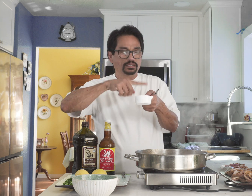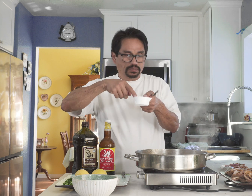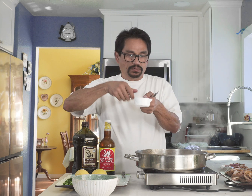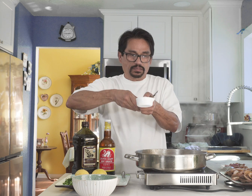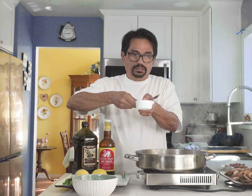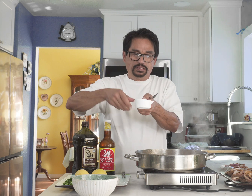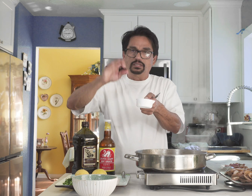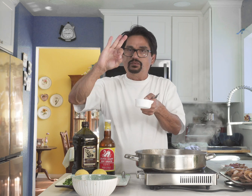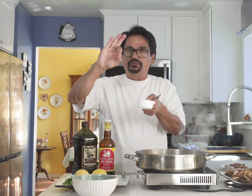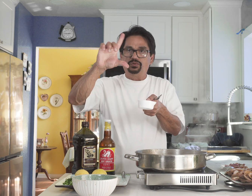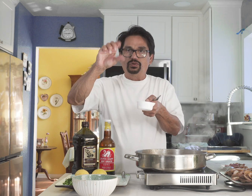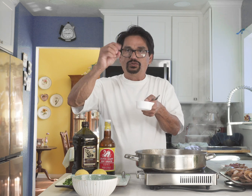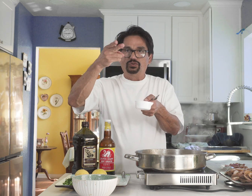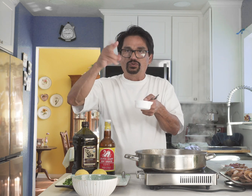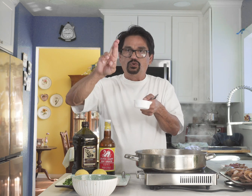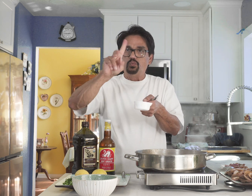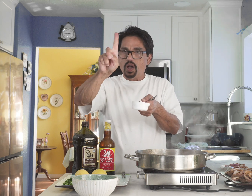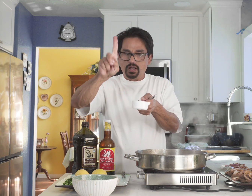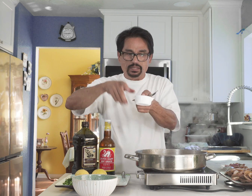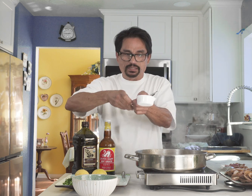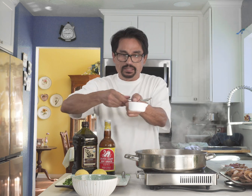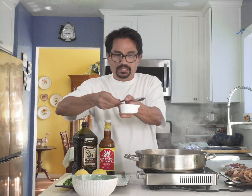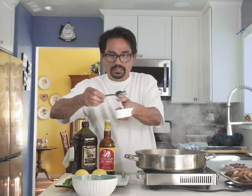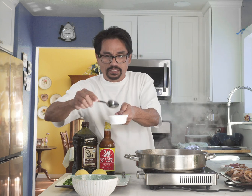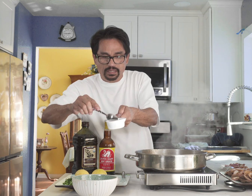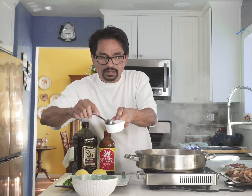and a spoonful of flour (mix)